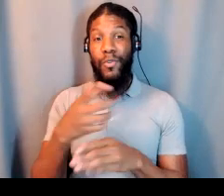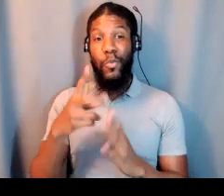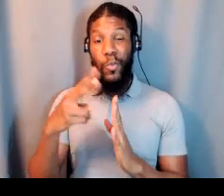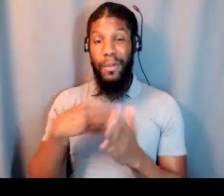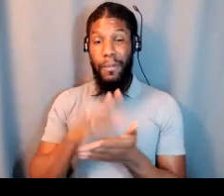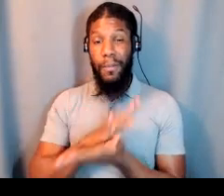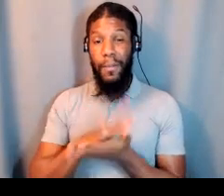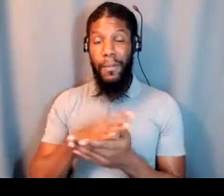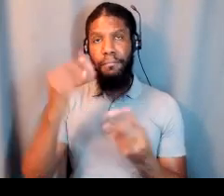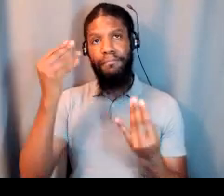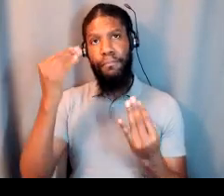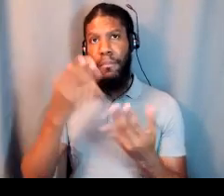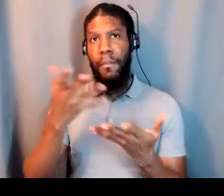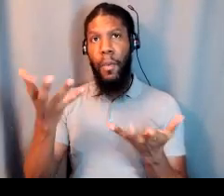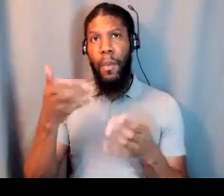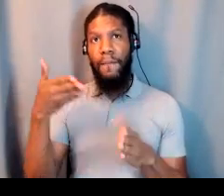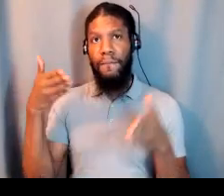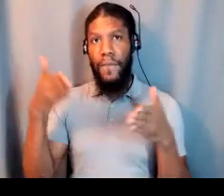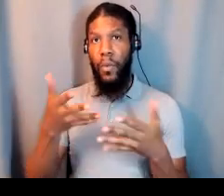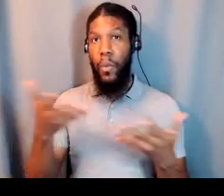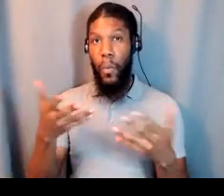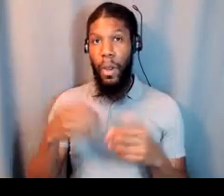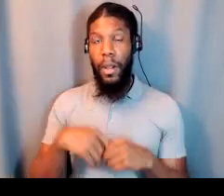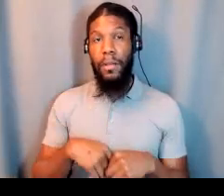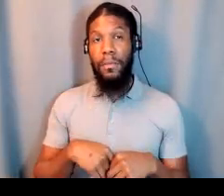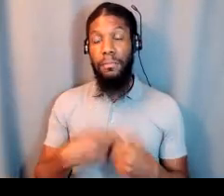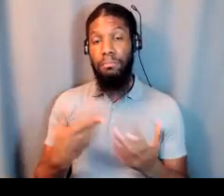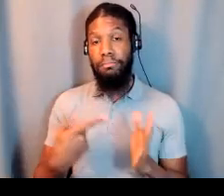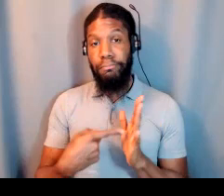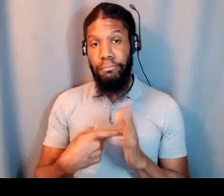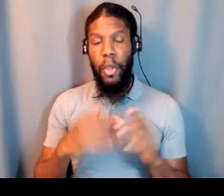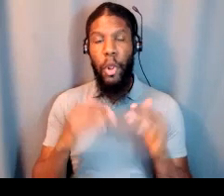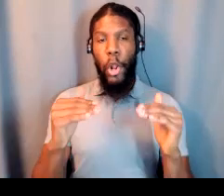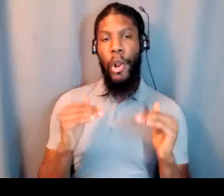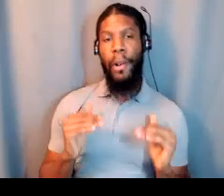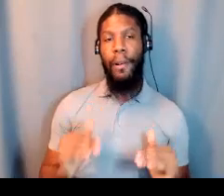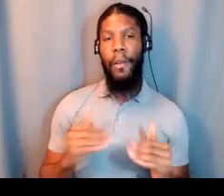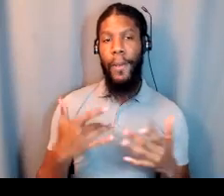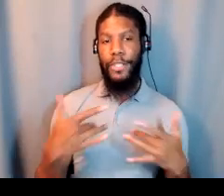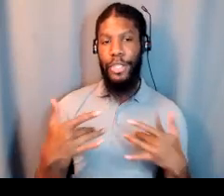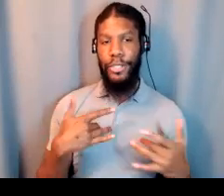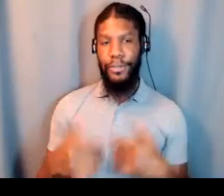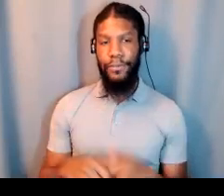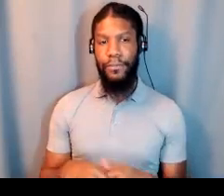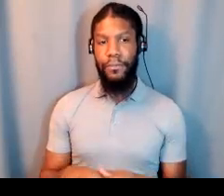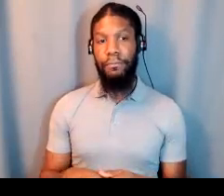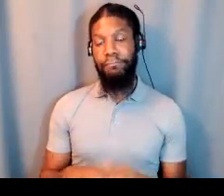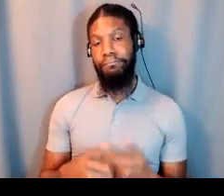you should focus on lower-order concerns, so sentence structure, grammar, things like that,